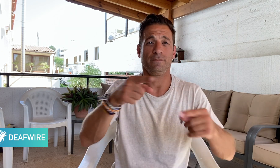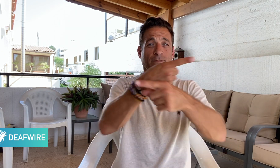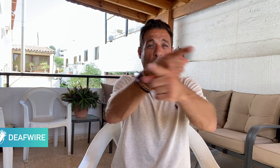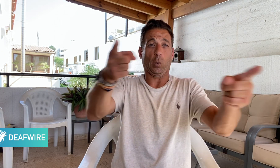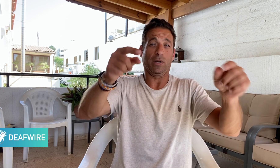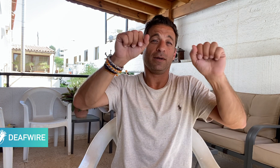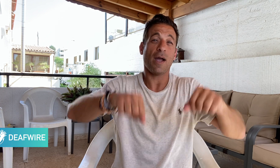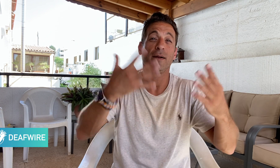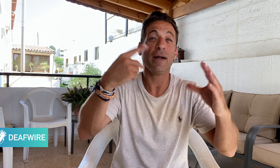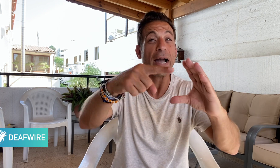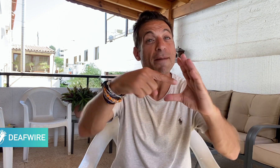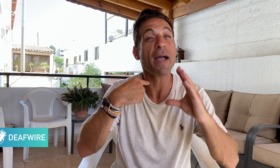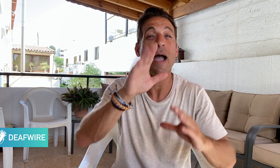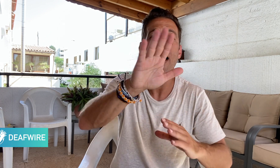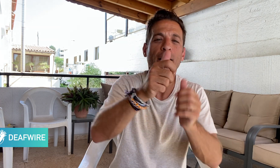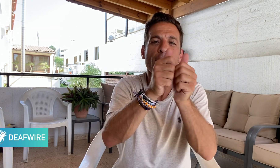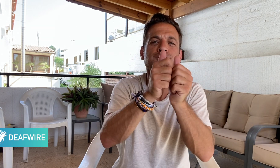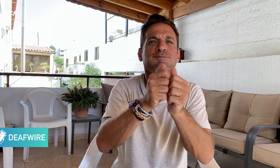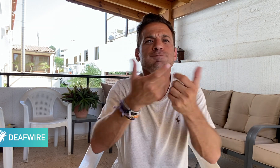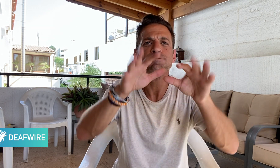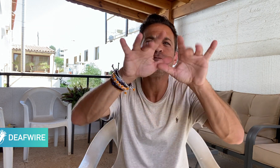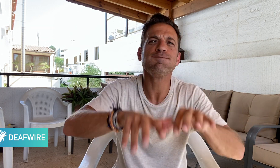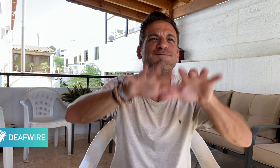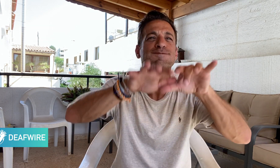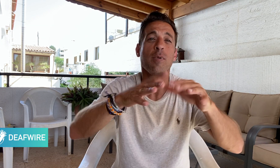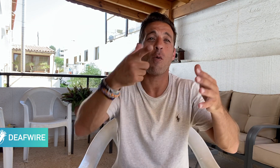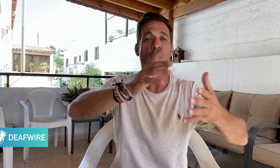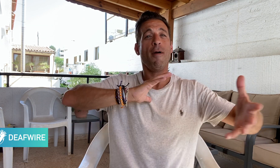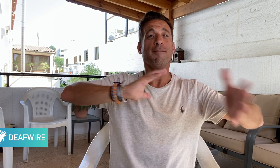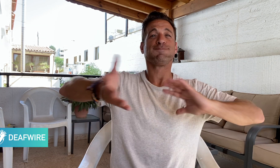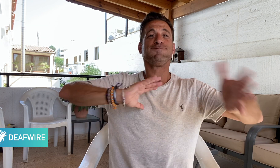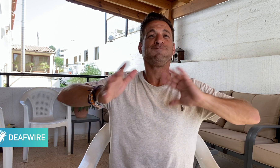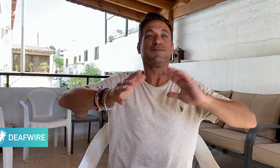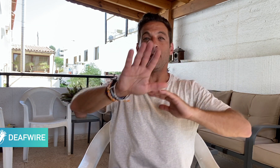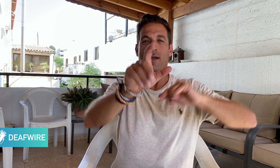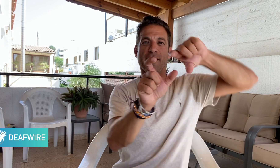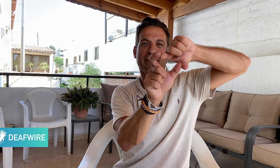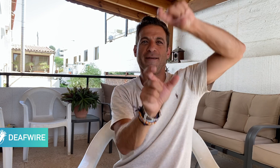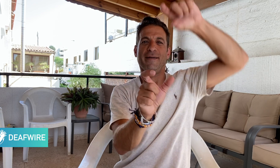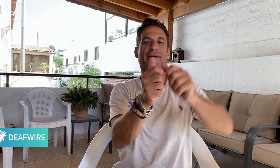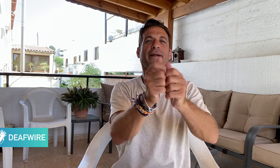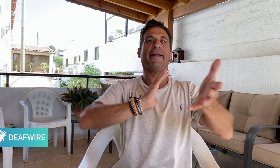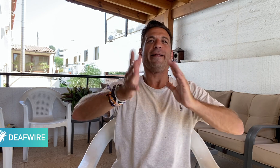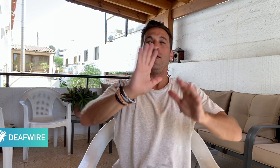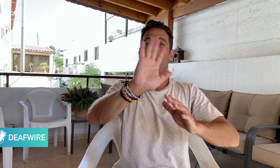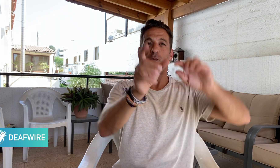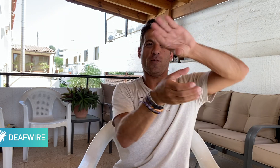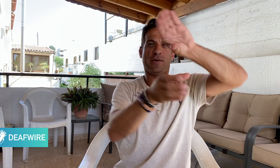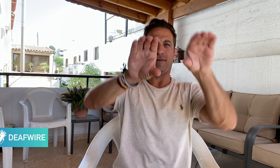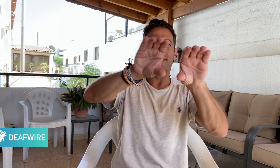You can email your text or video comments